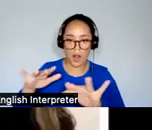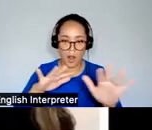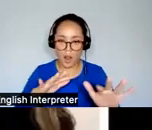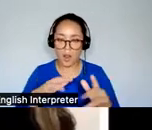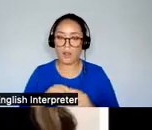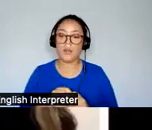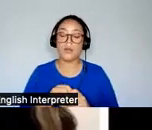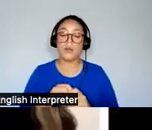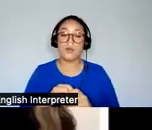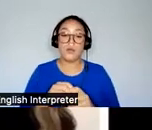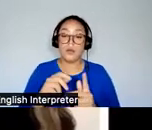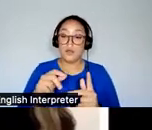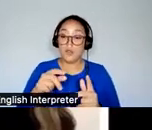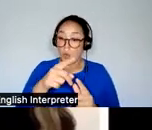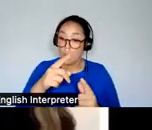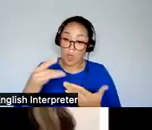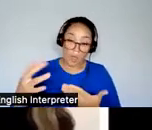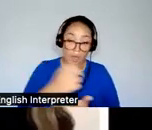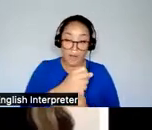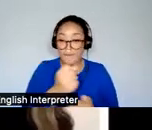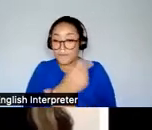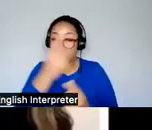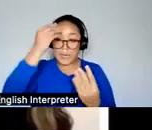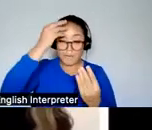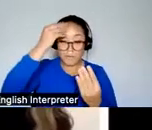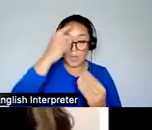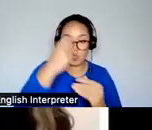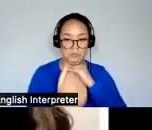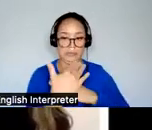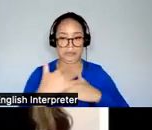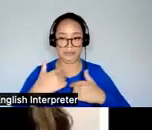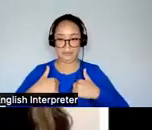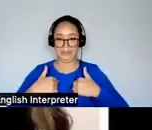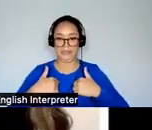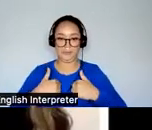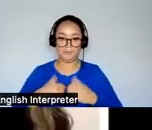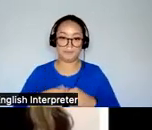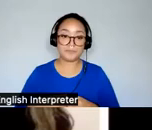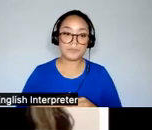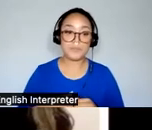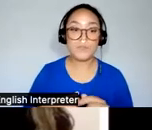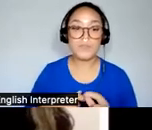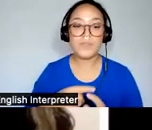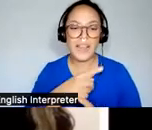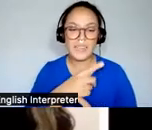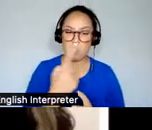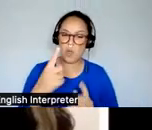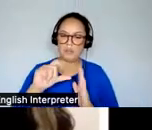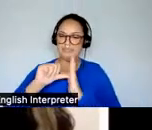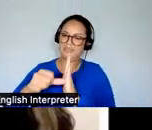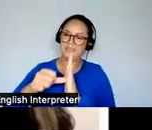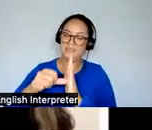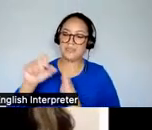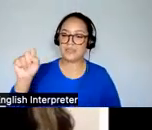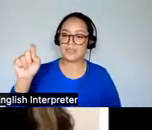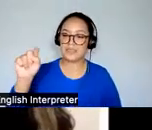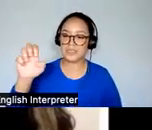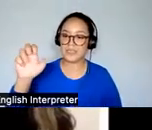It also mentions the staking and pegging that is definitely something that would take a longer timeframe.